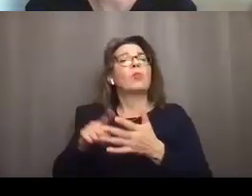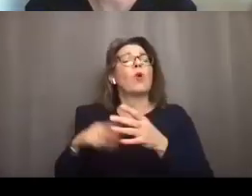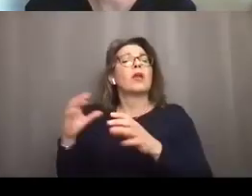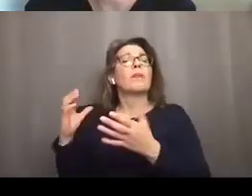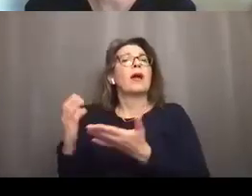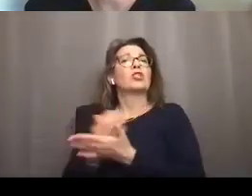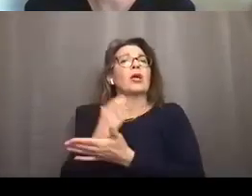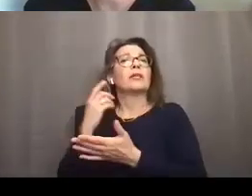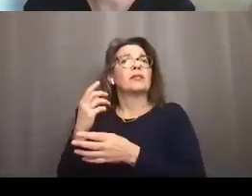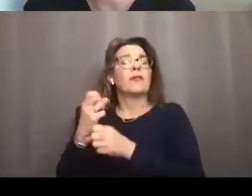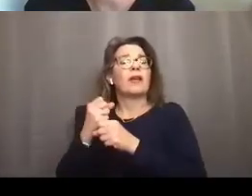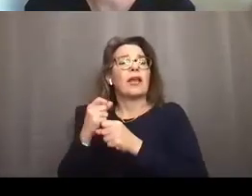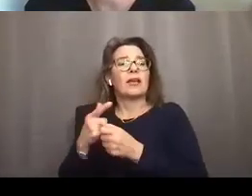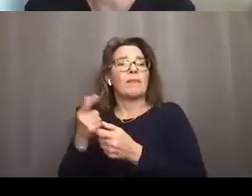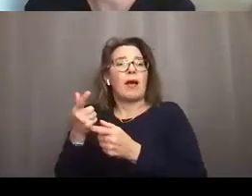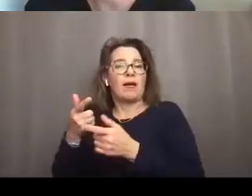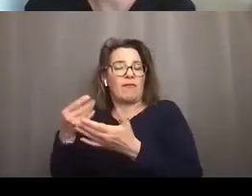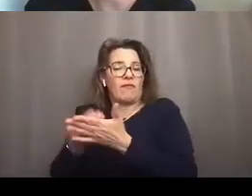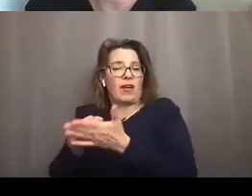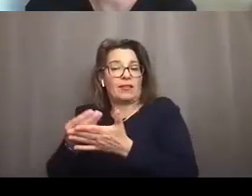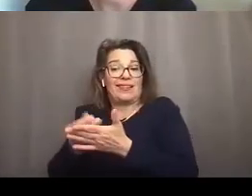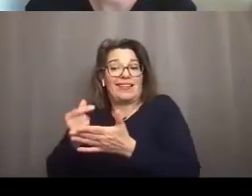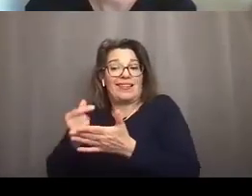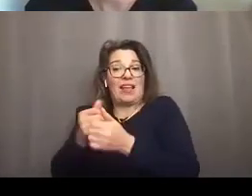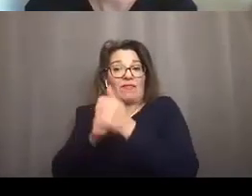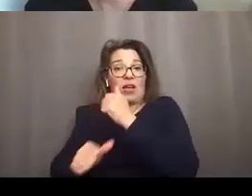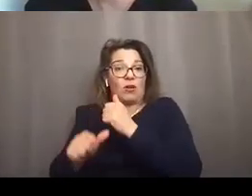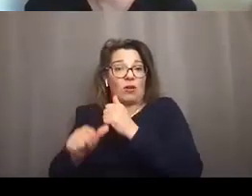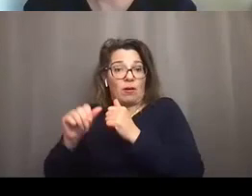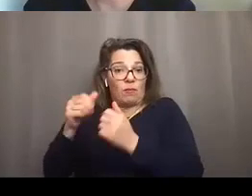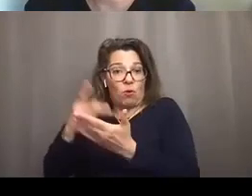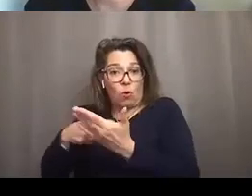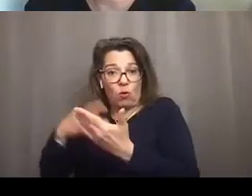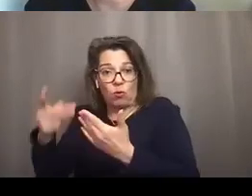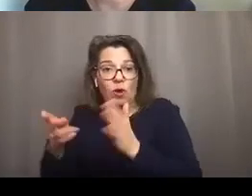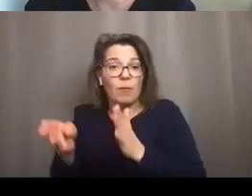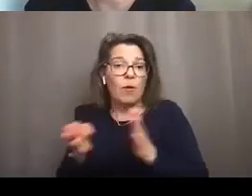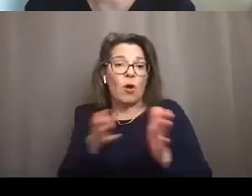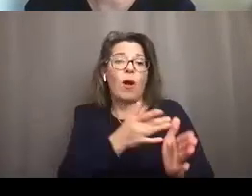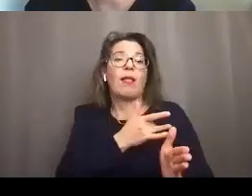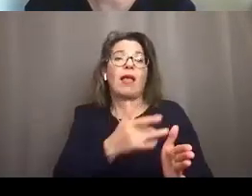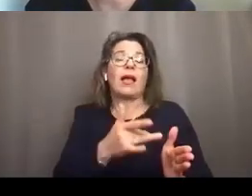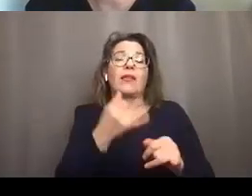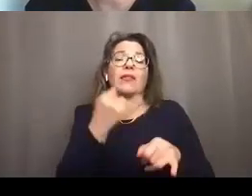if I submit my application under a particular grant program? Or how likely is it that the Institute or Center